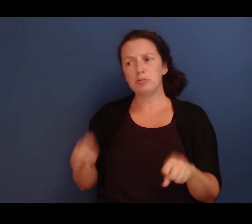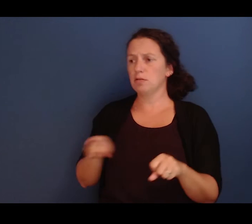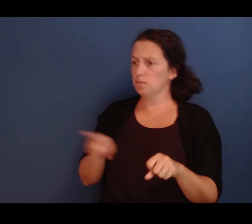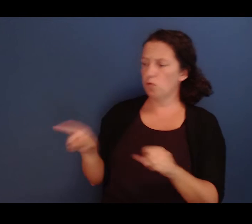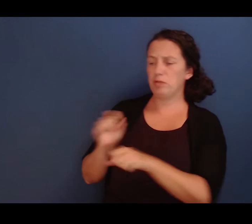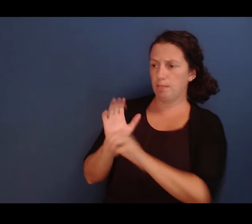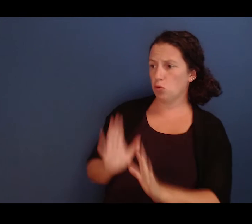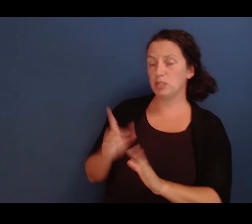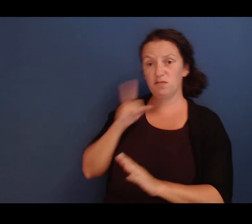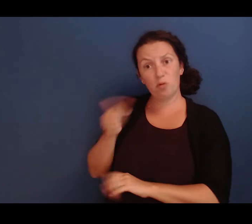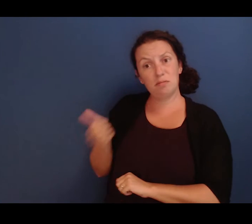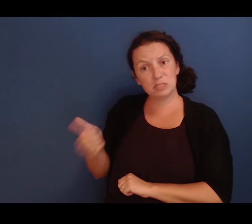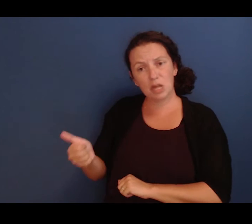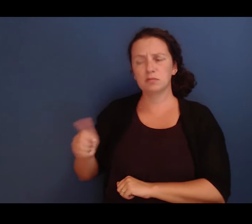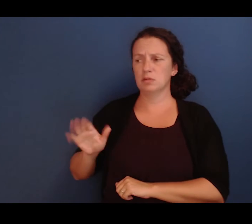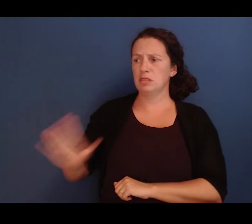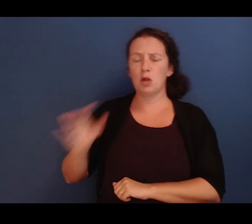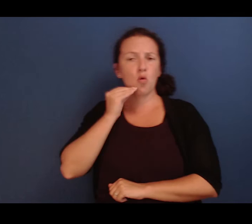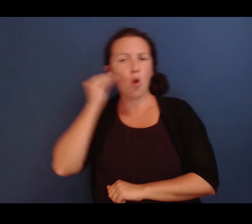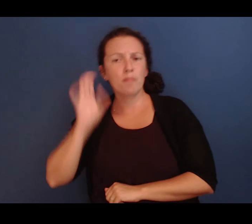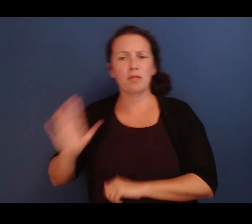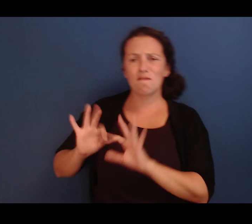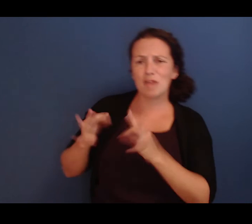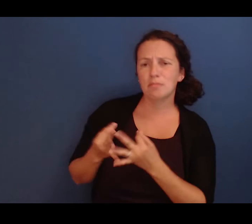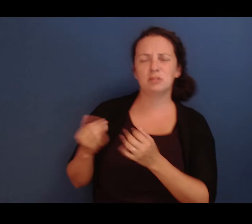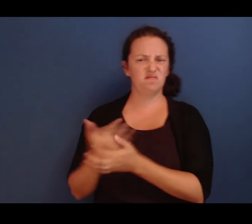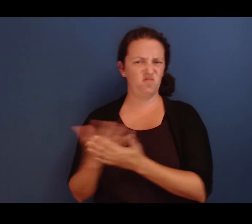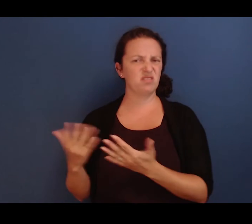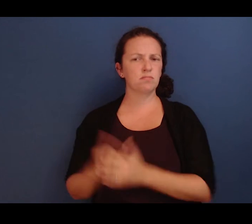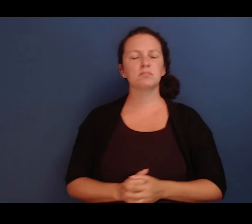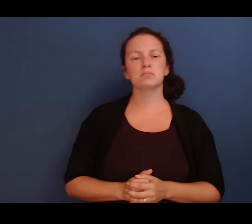for their benefit and for the benefit of their household for that matter. So we're on that,